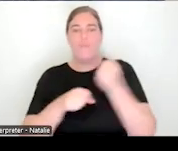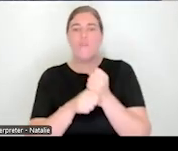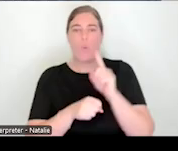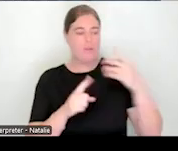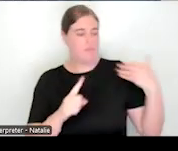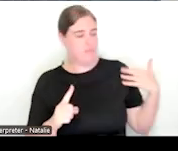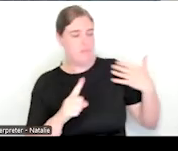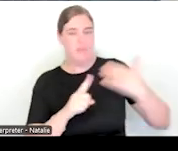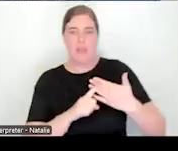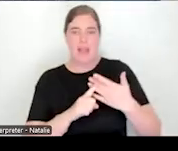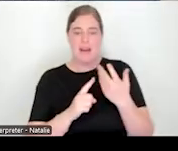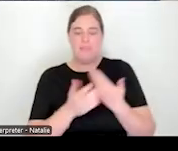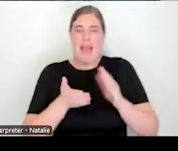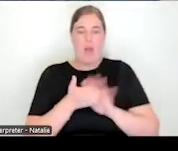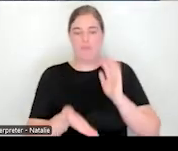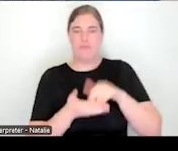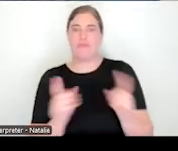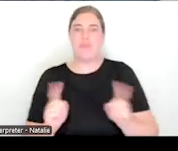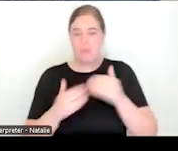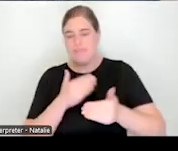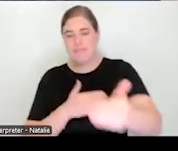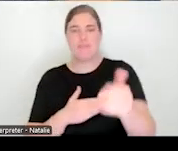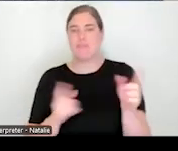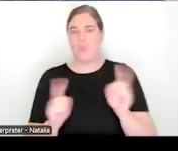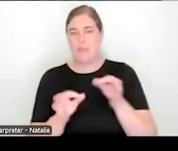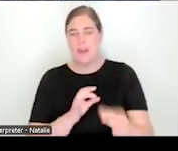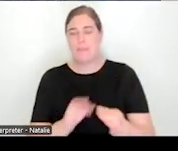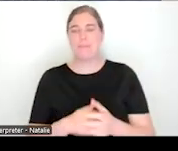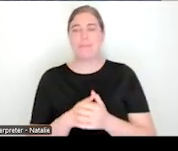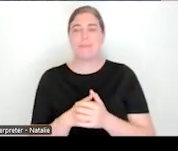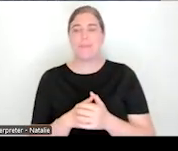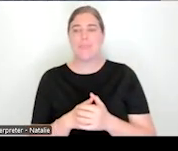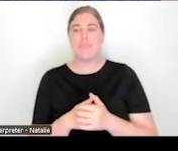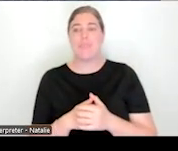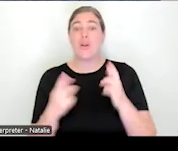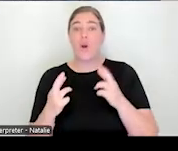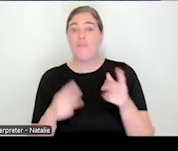how we got here and where we're going. I hope for those who have joined us online,